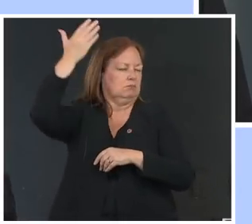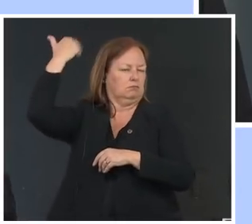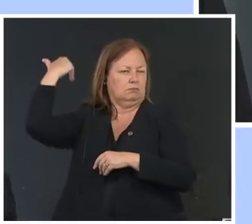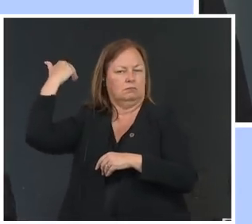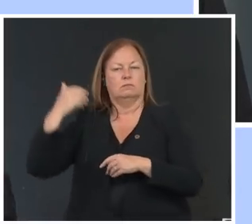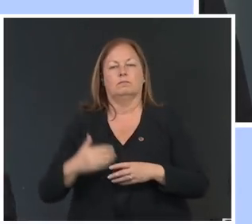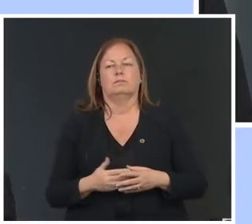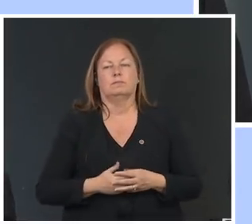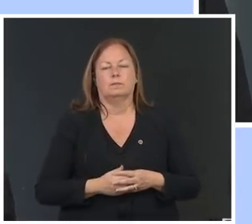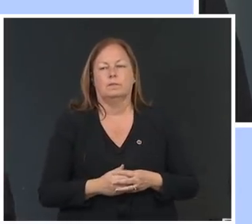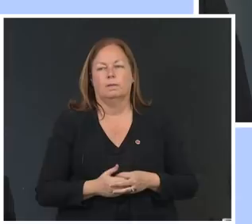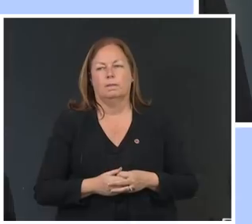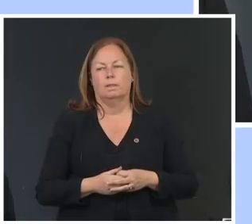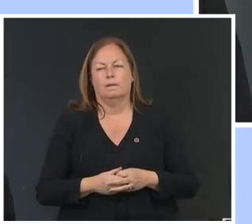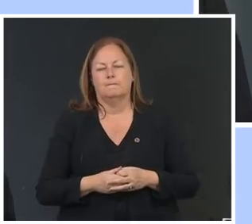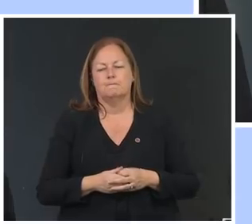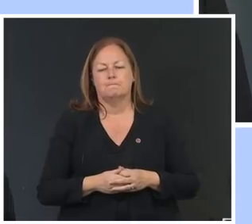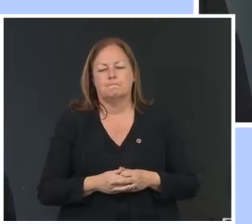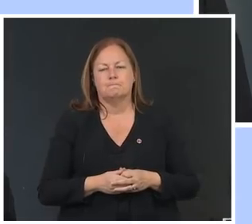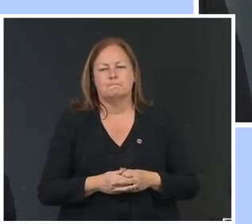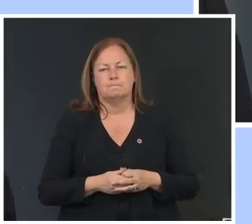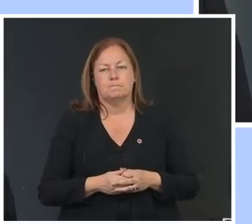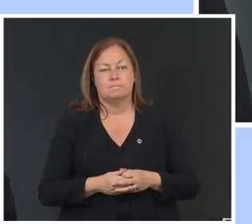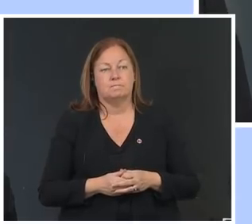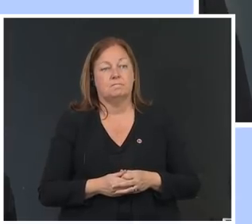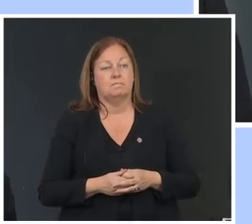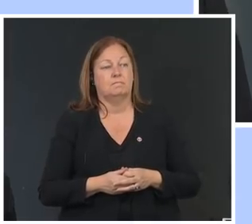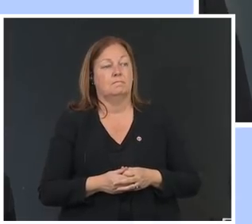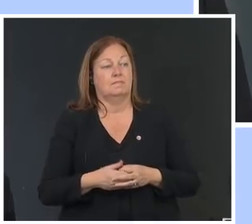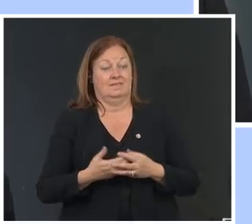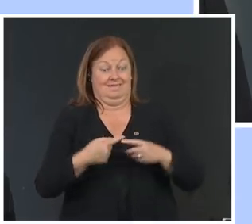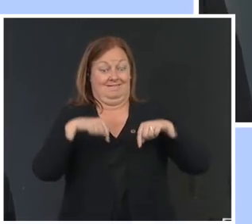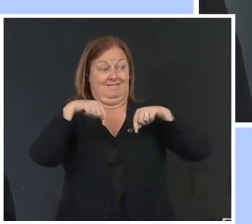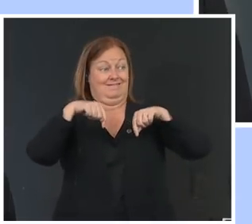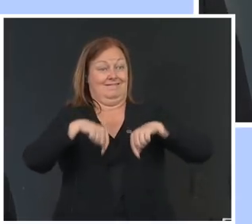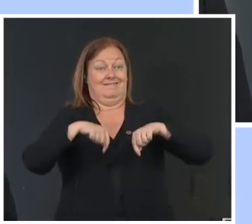, and your mother tongue are not needed in daily live. That is a perspective.